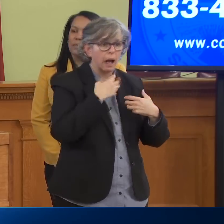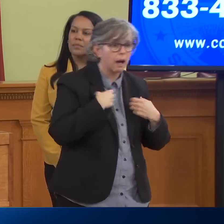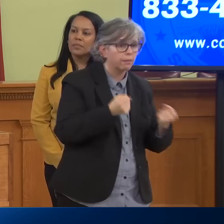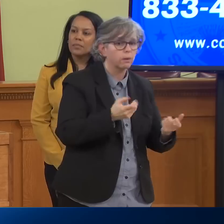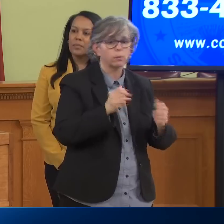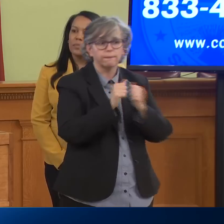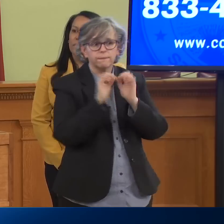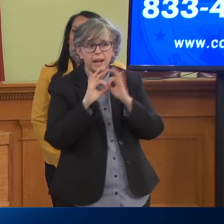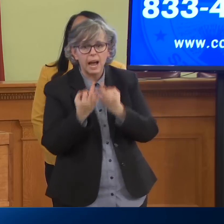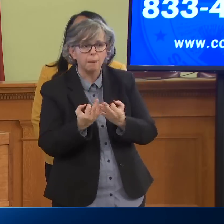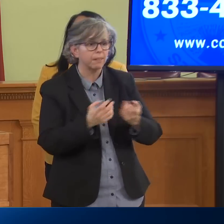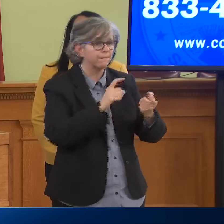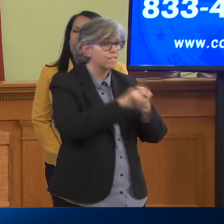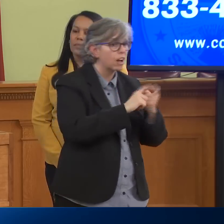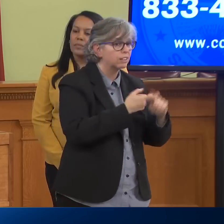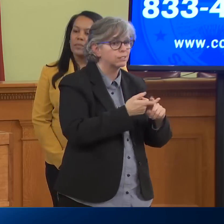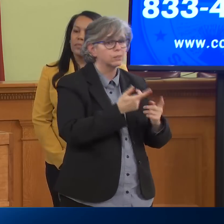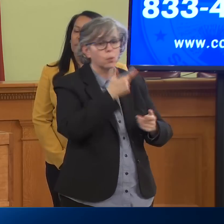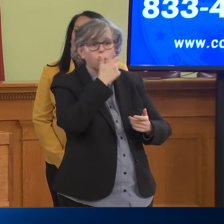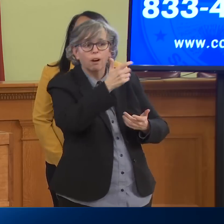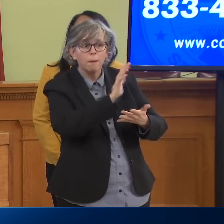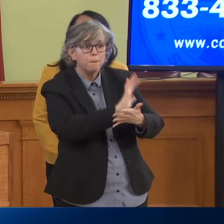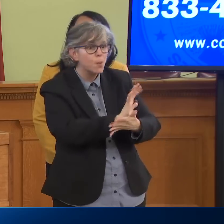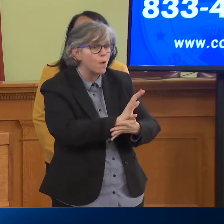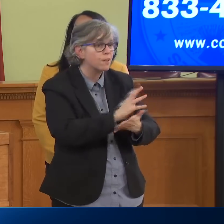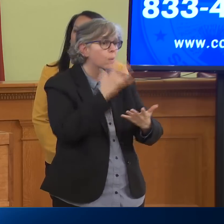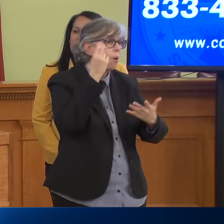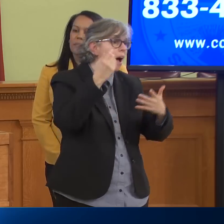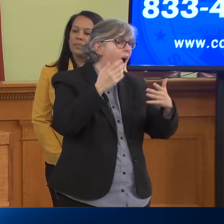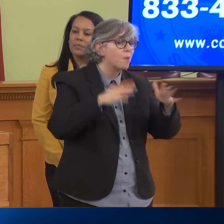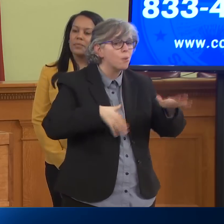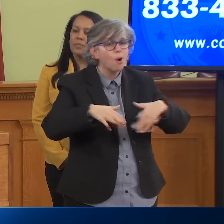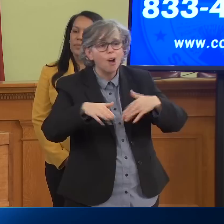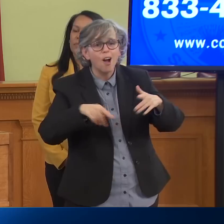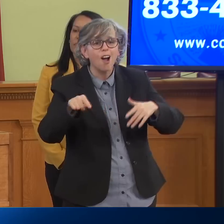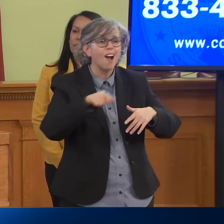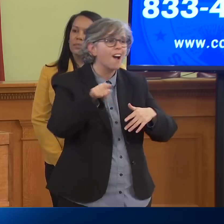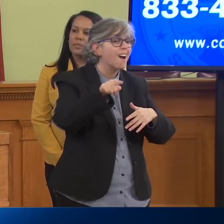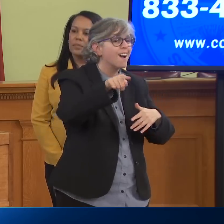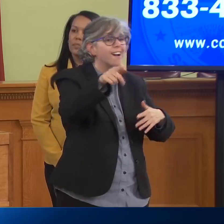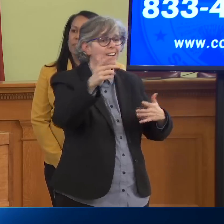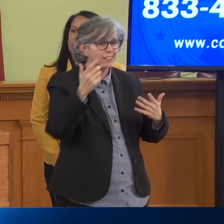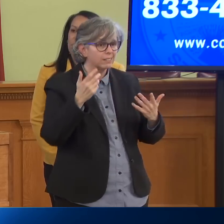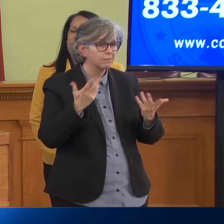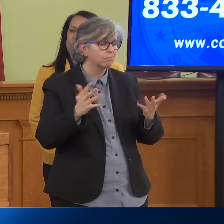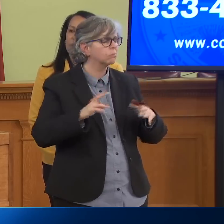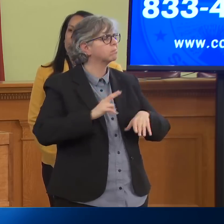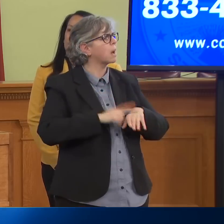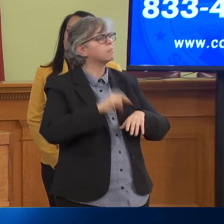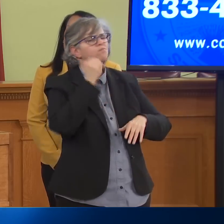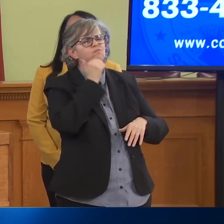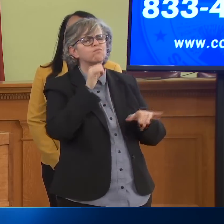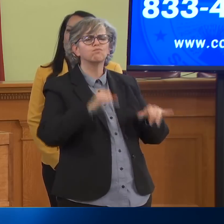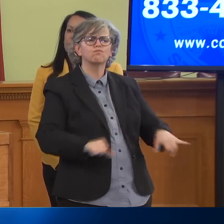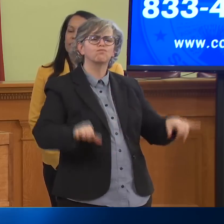WE ALL HAVE STRATEGIES THAT WE USE. SLEEPING, EATING HEALTHY FOODS, RESTING AND RELAXING WITH FAMILY FRIENDS, WATCHING